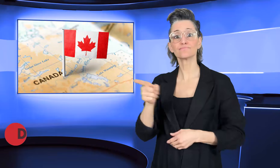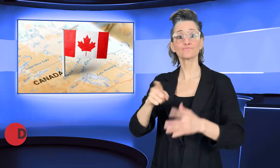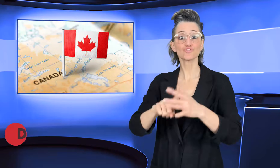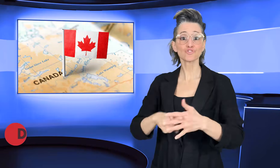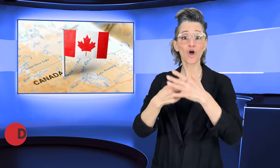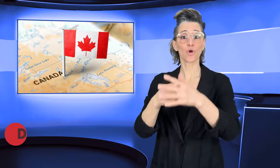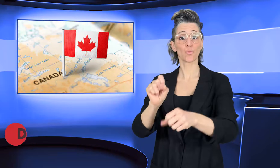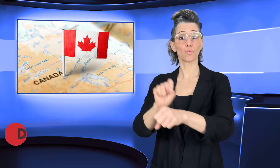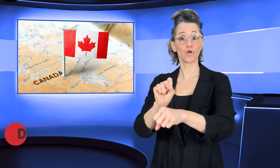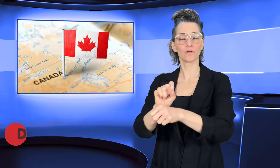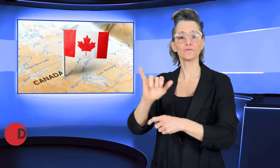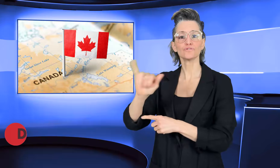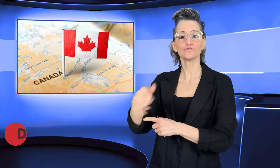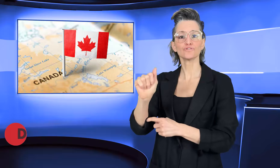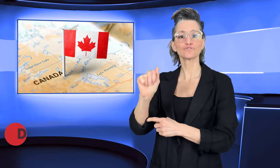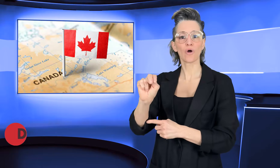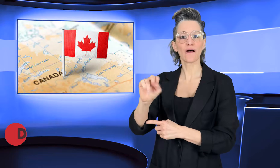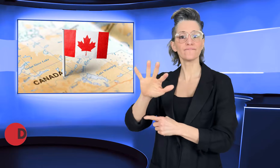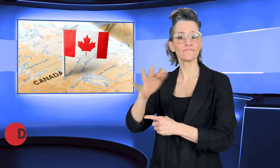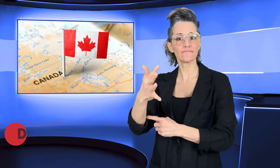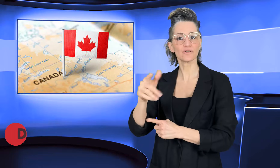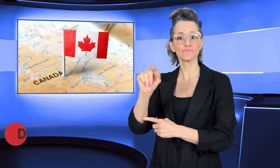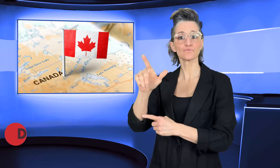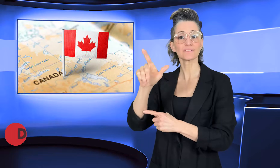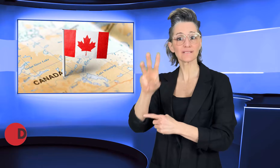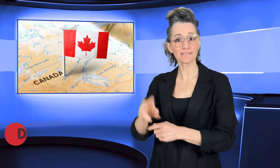effective January 5, 2026.